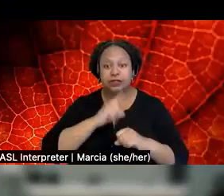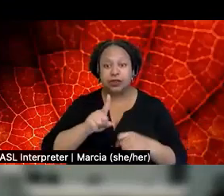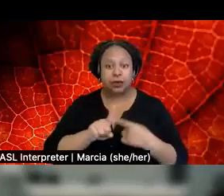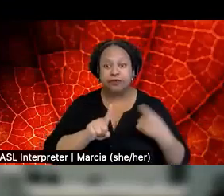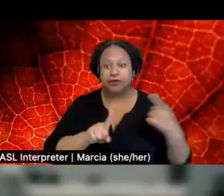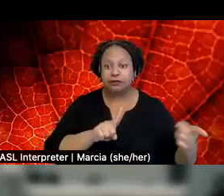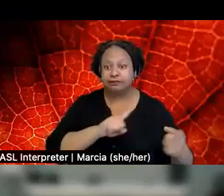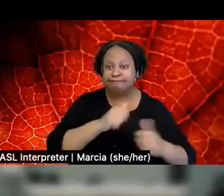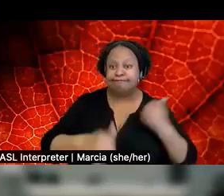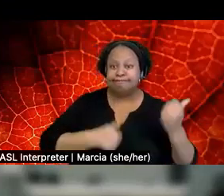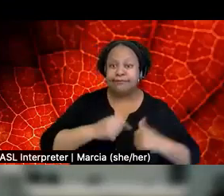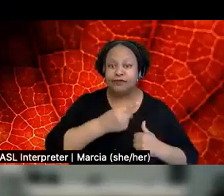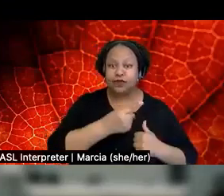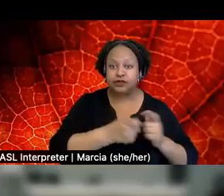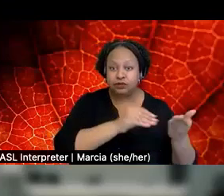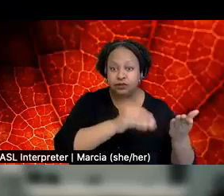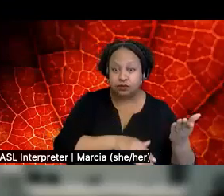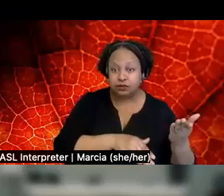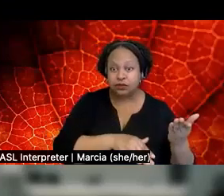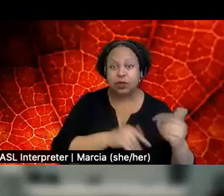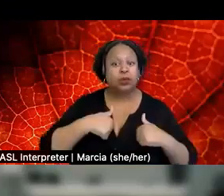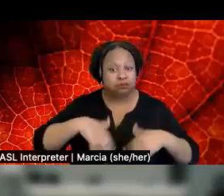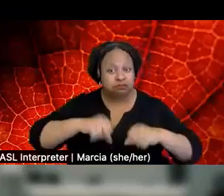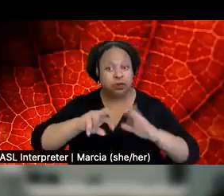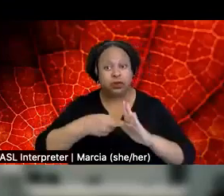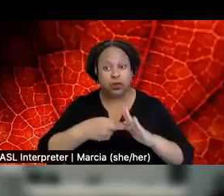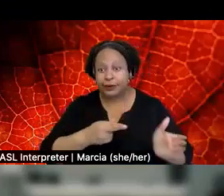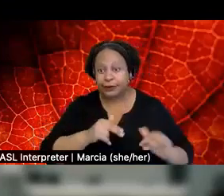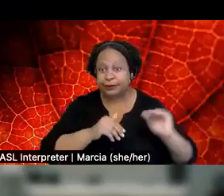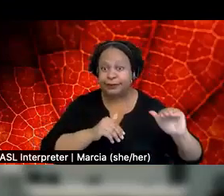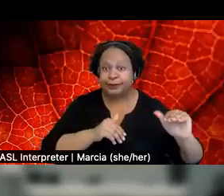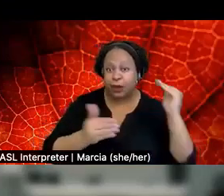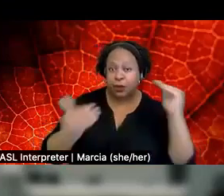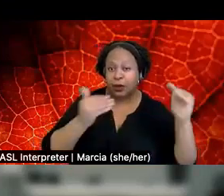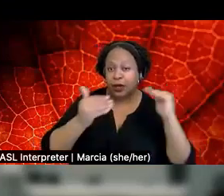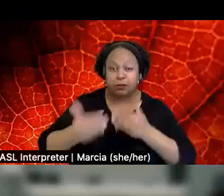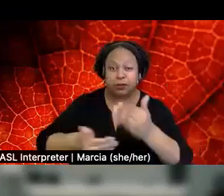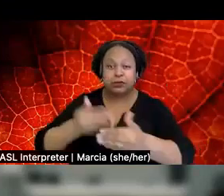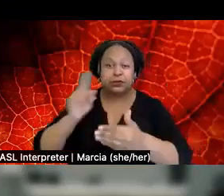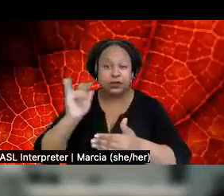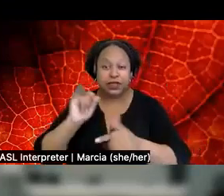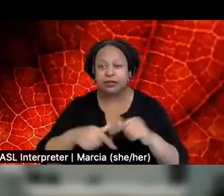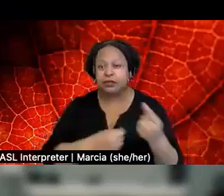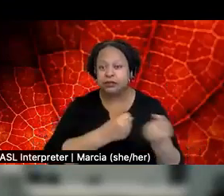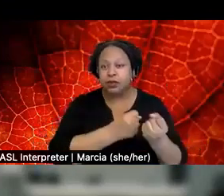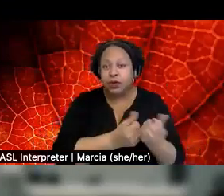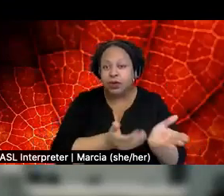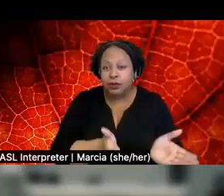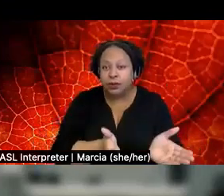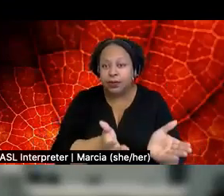Although we play a role in making them aware of how this works and support them and walk them through the process.